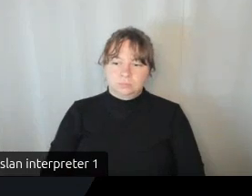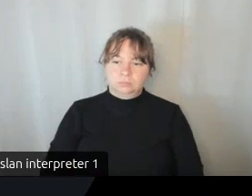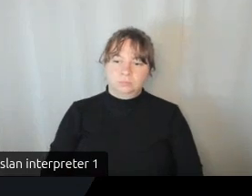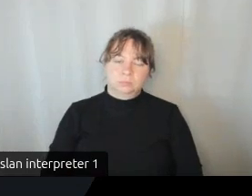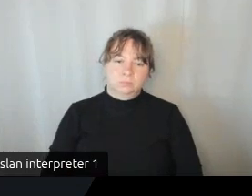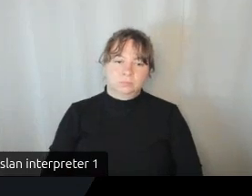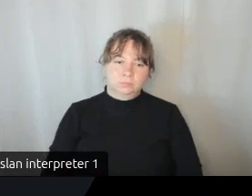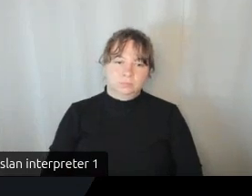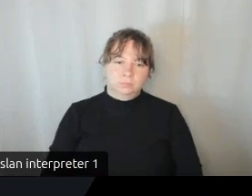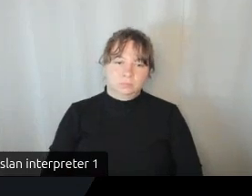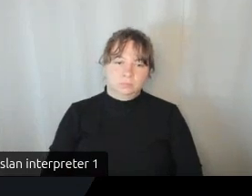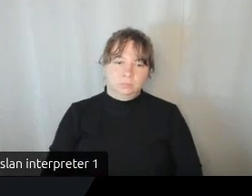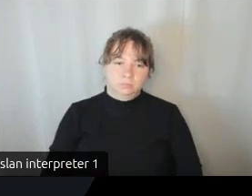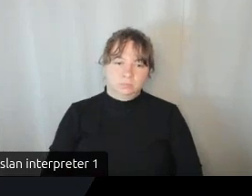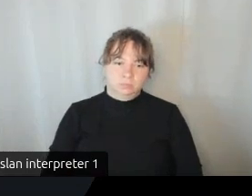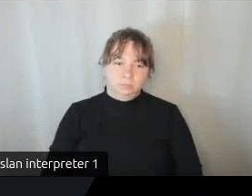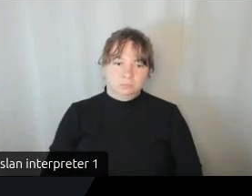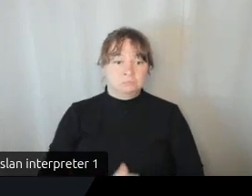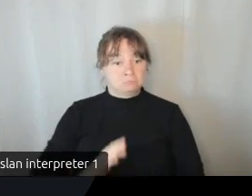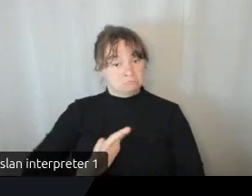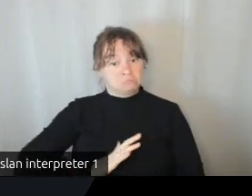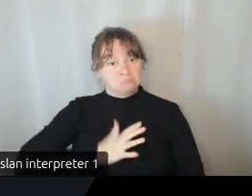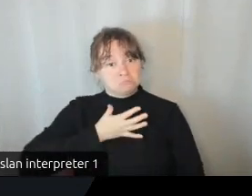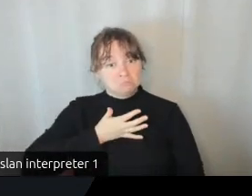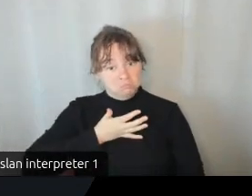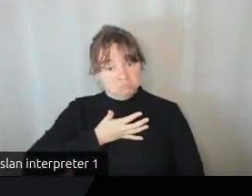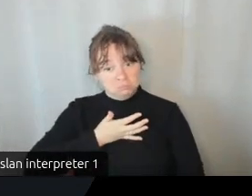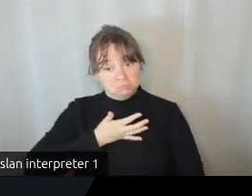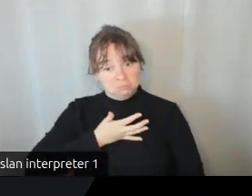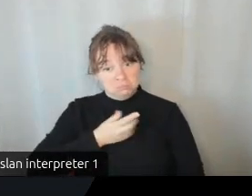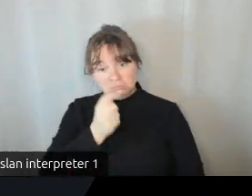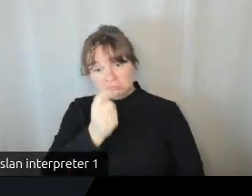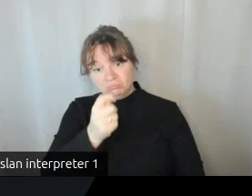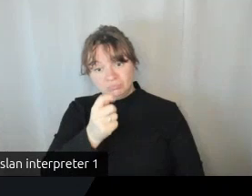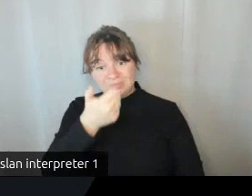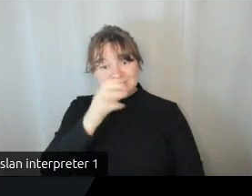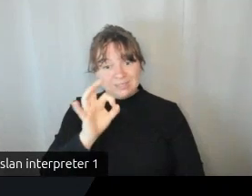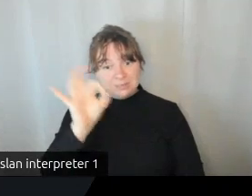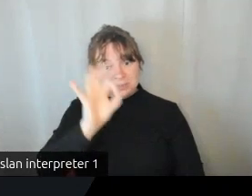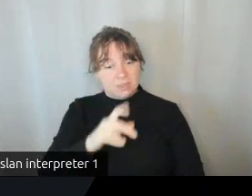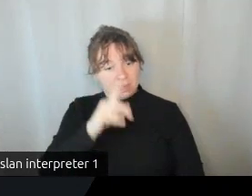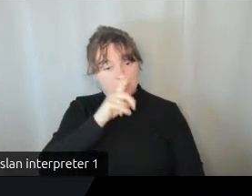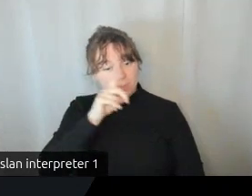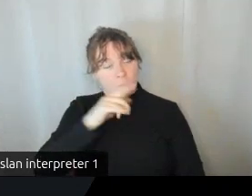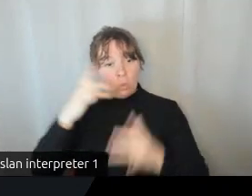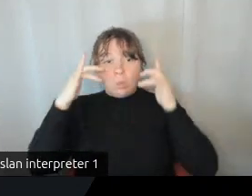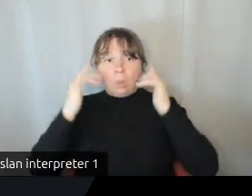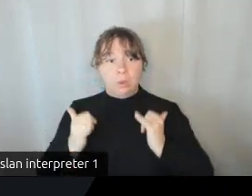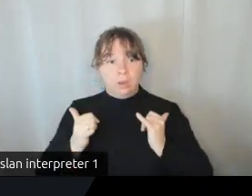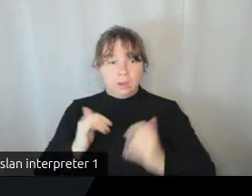and I'll share those results. So interestingly we have almost 60% lawyers joining us today. Then